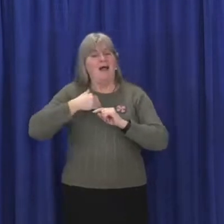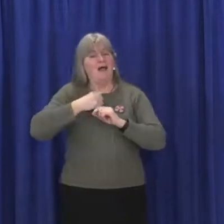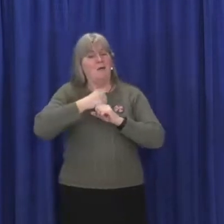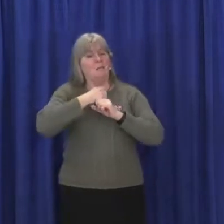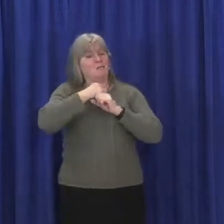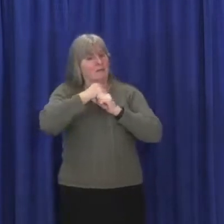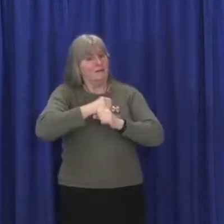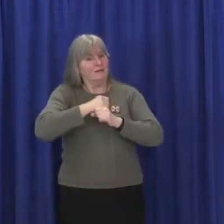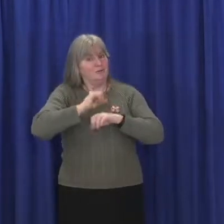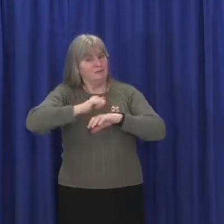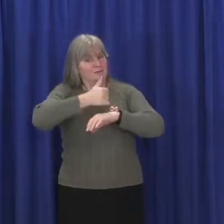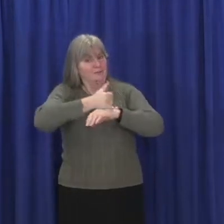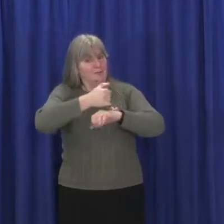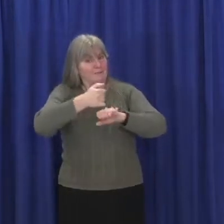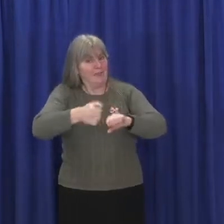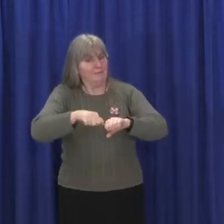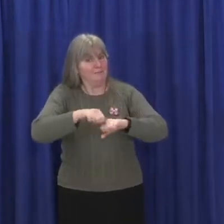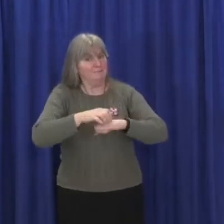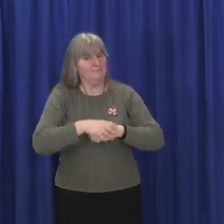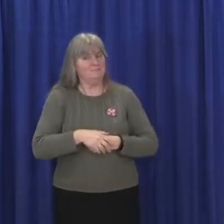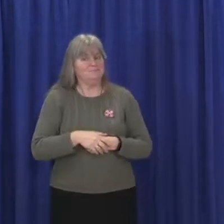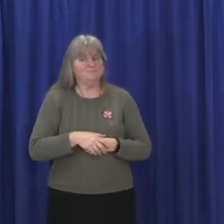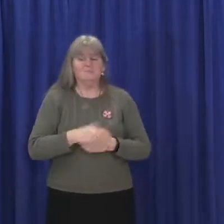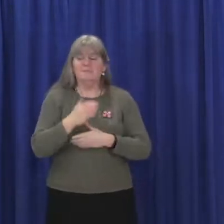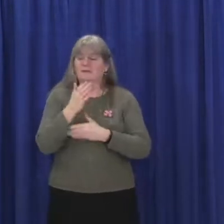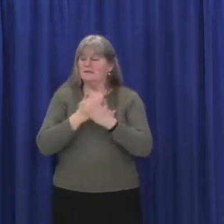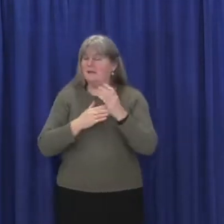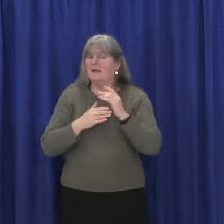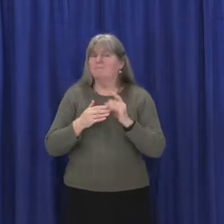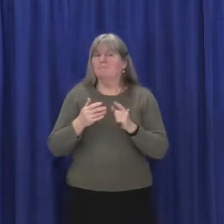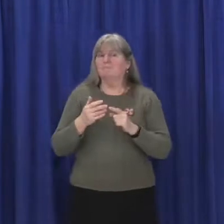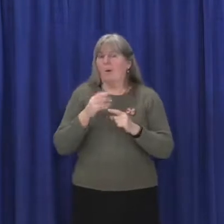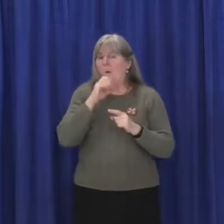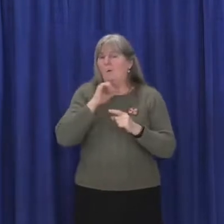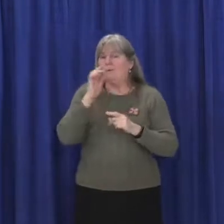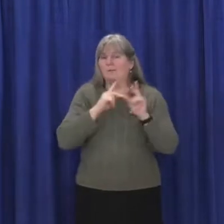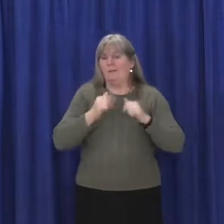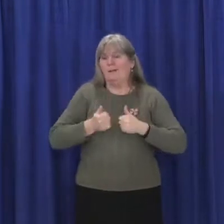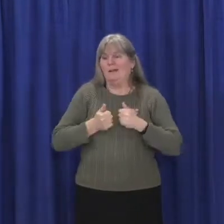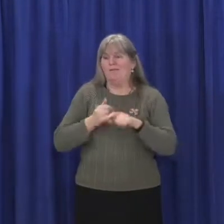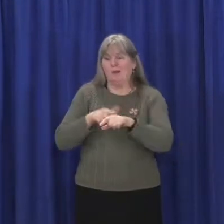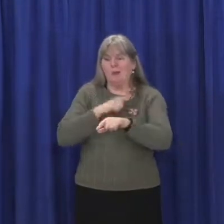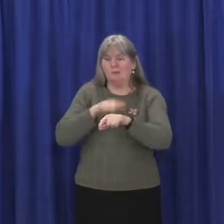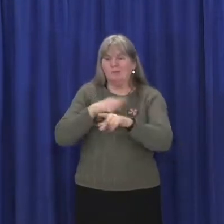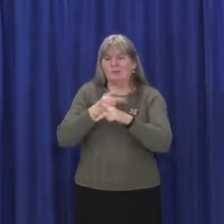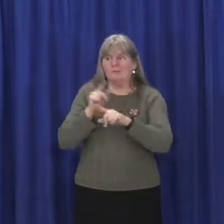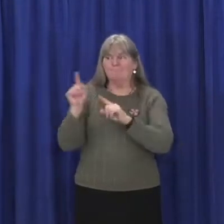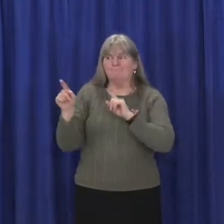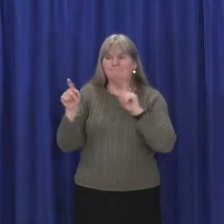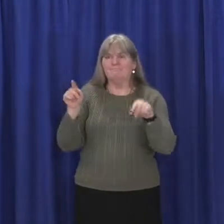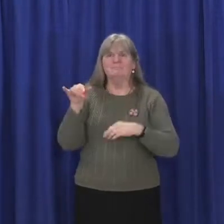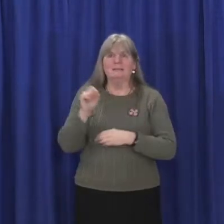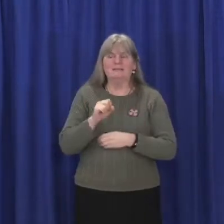Some of the oldest people live in long term care facilities. And when I see there's a number of older people infected,